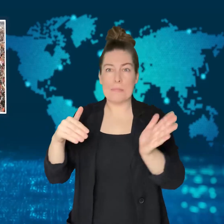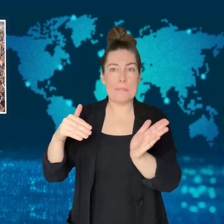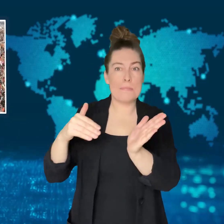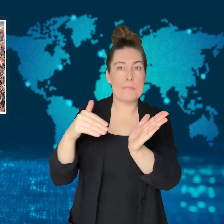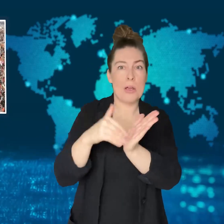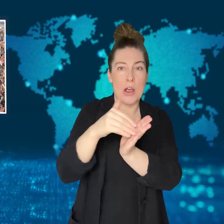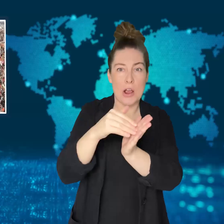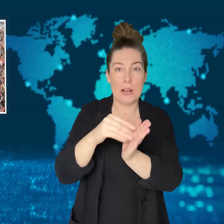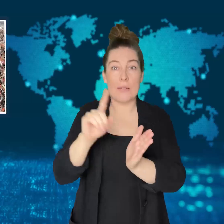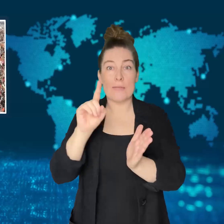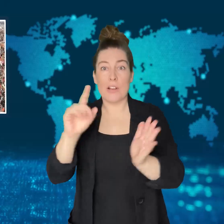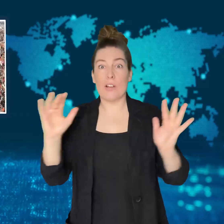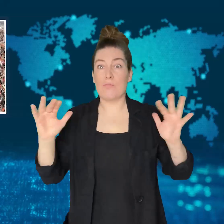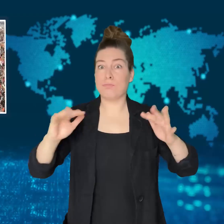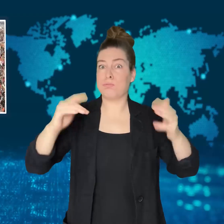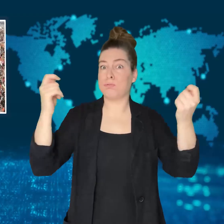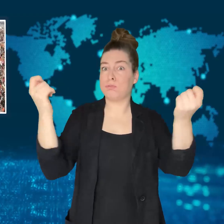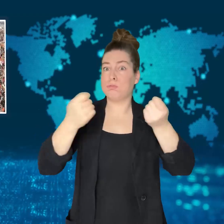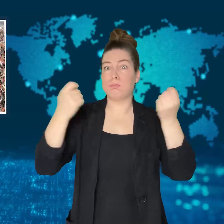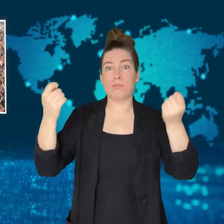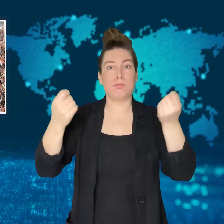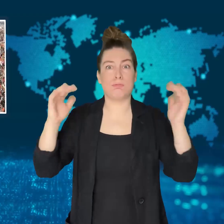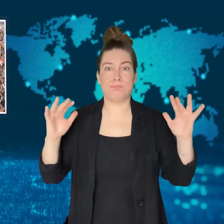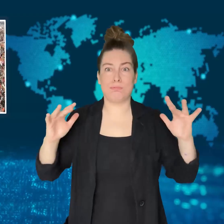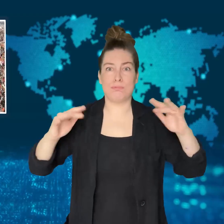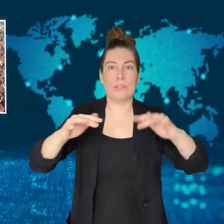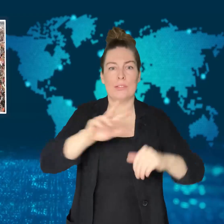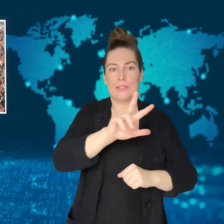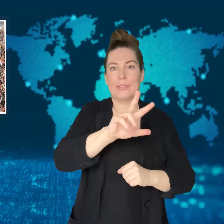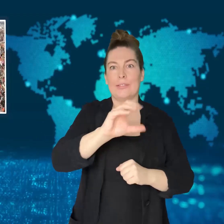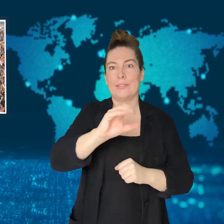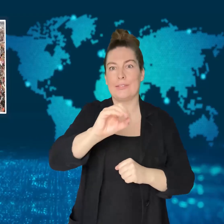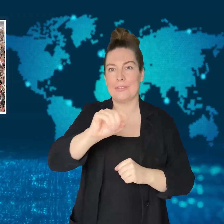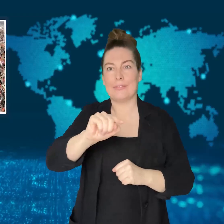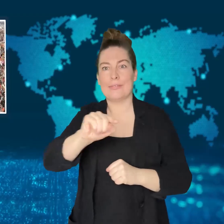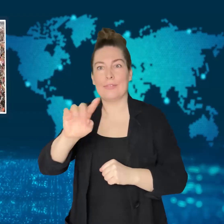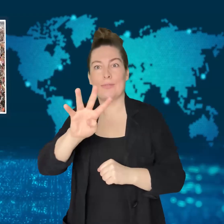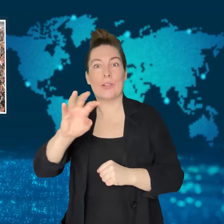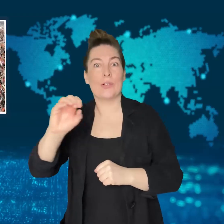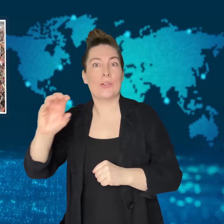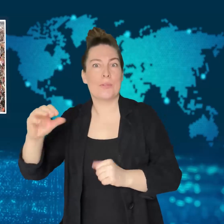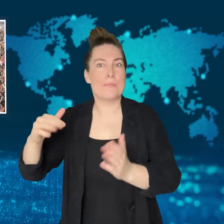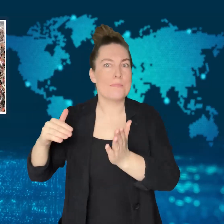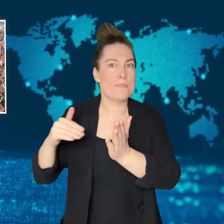They will host 300 to 400 million people.